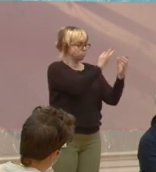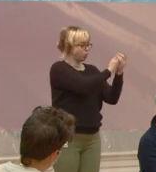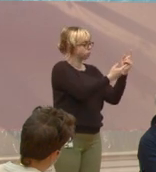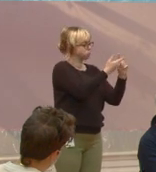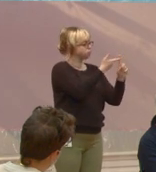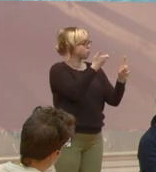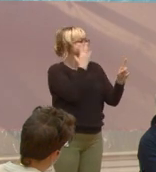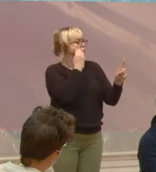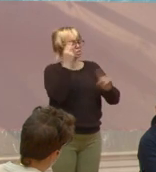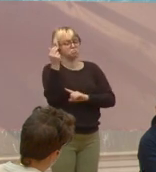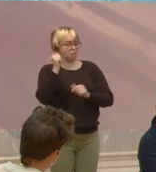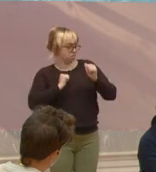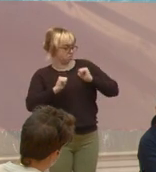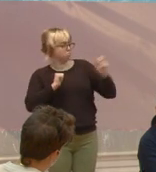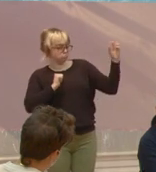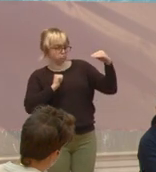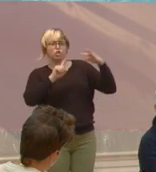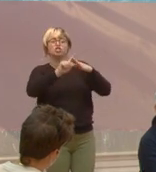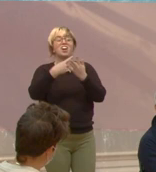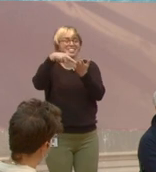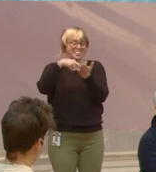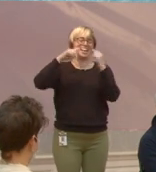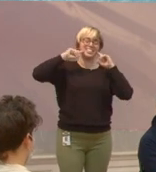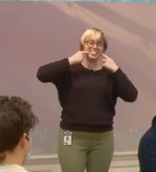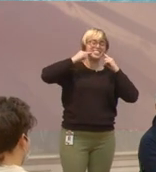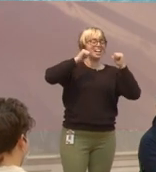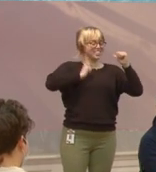think we started to try to dance our performances and just sort